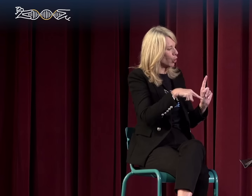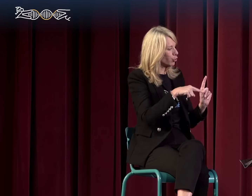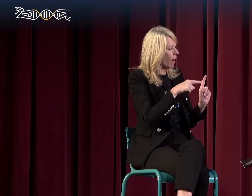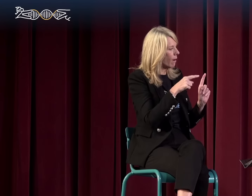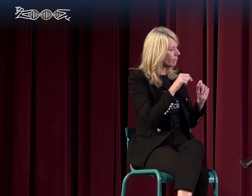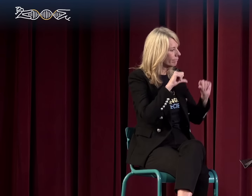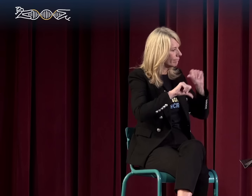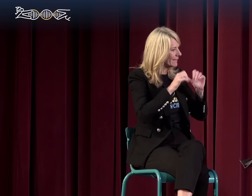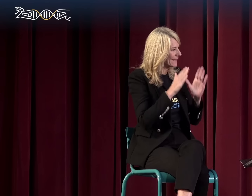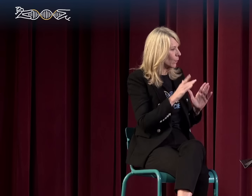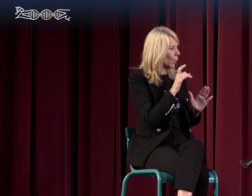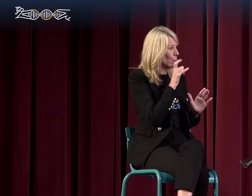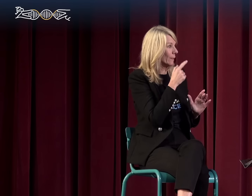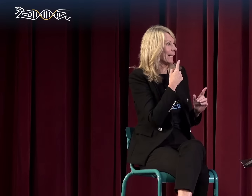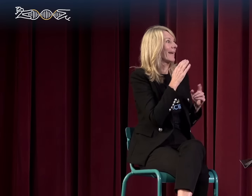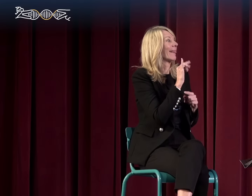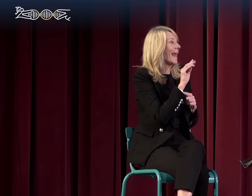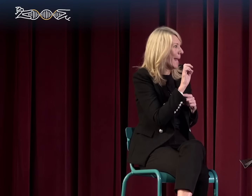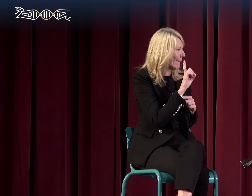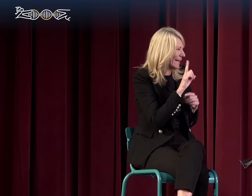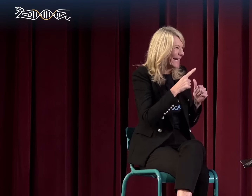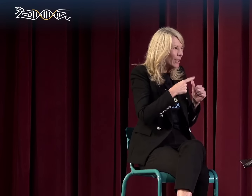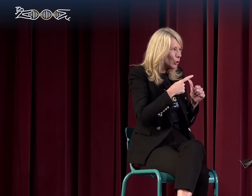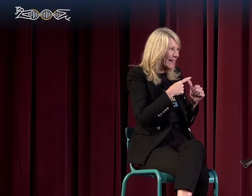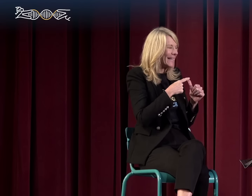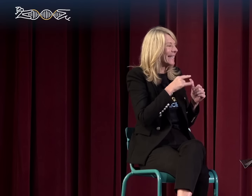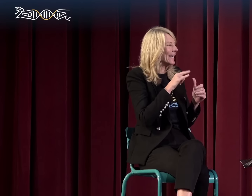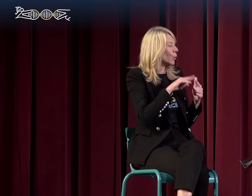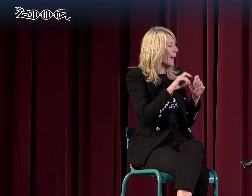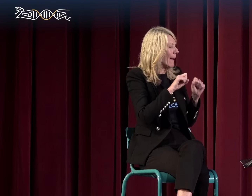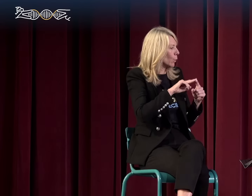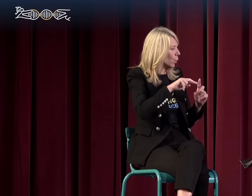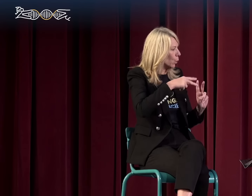claimed niche until they were able to edit this gene about whether or not